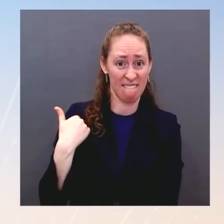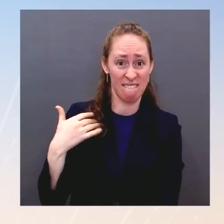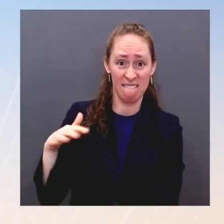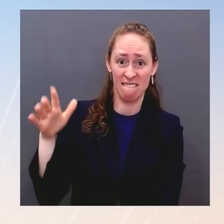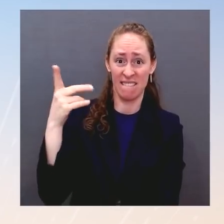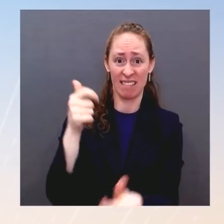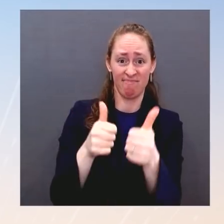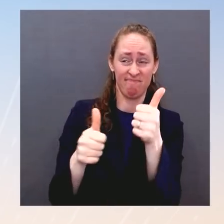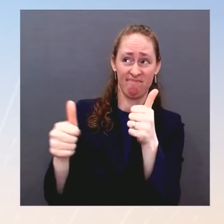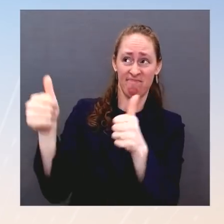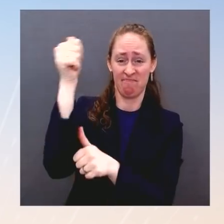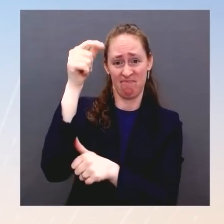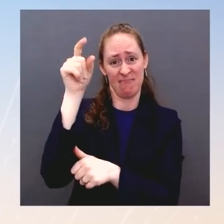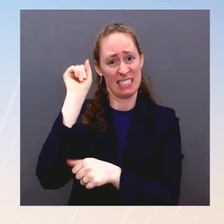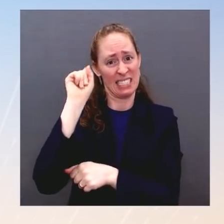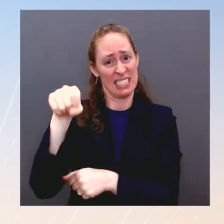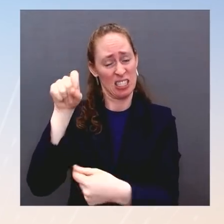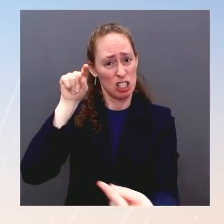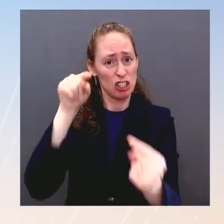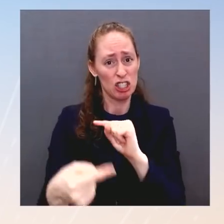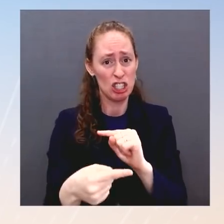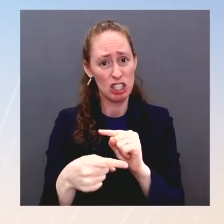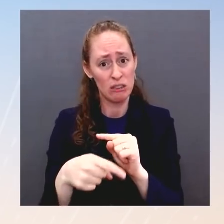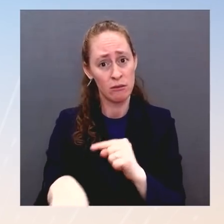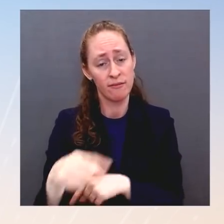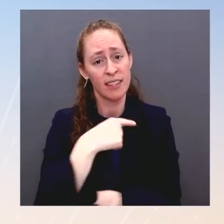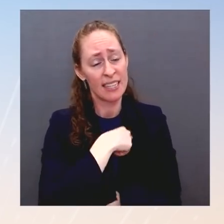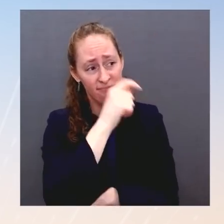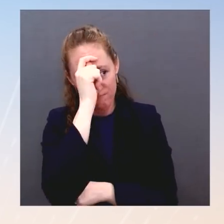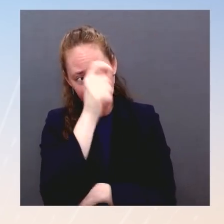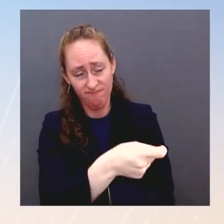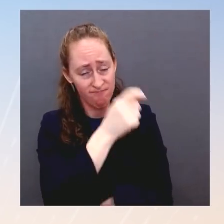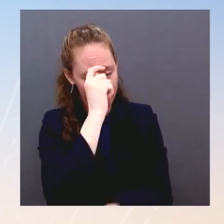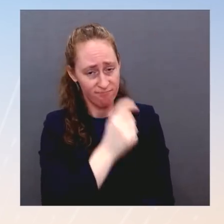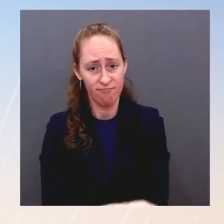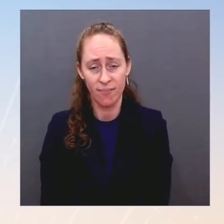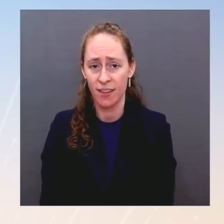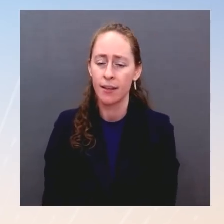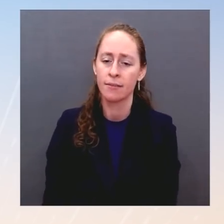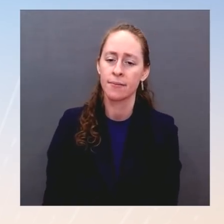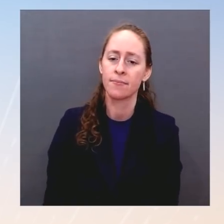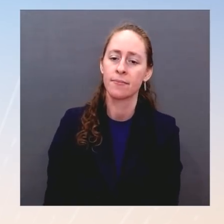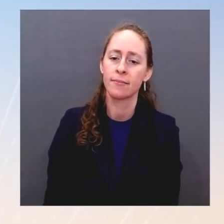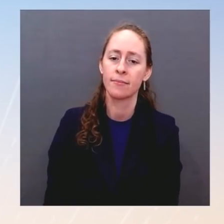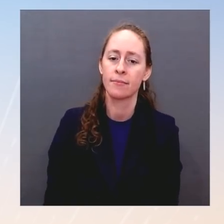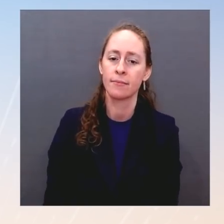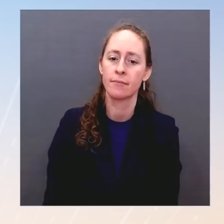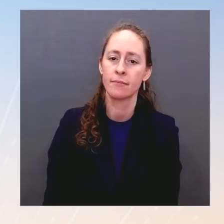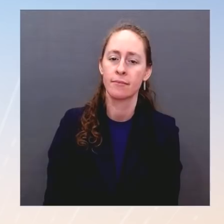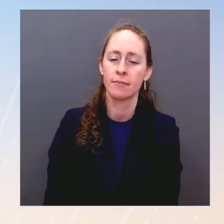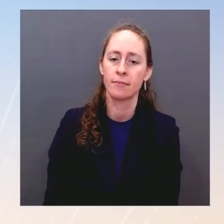which is -- as a relates to the Supreme Court -- Ms. Psaki: Yeah. The Press: -- following up on the questions here: The President wanted it to be a bipartisan process. He's met with many Republicans -- Chuck Grassley,